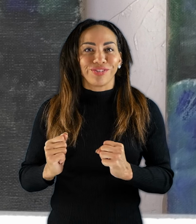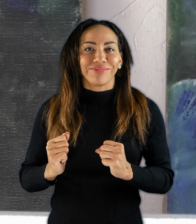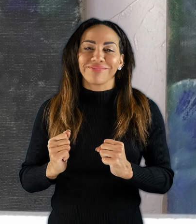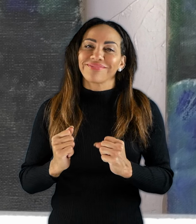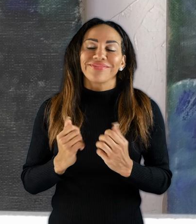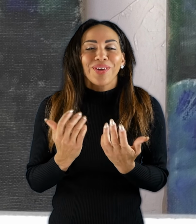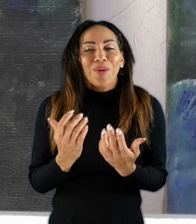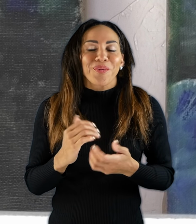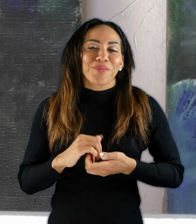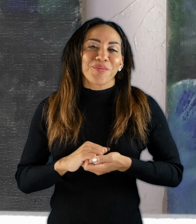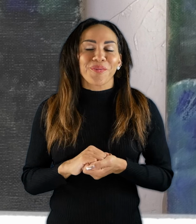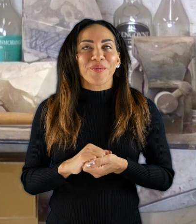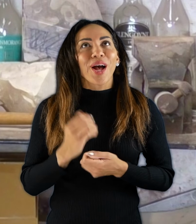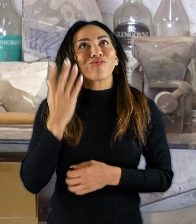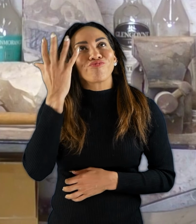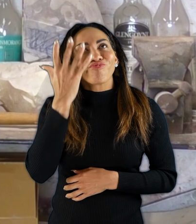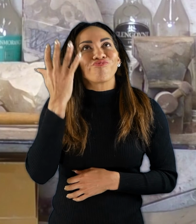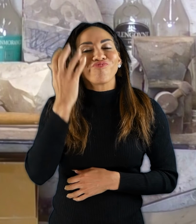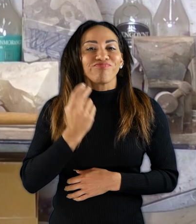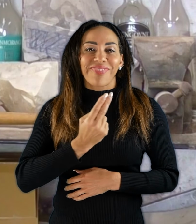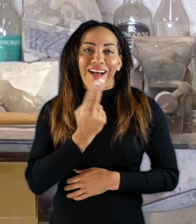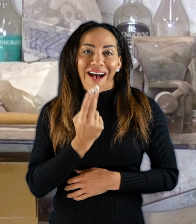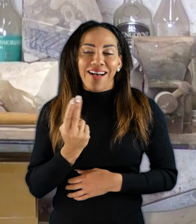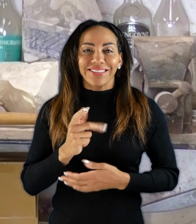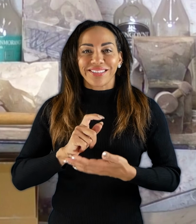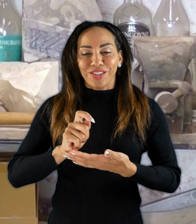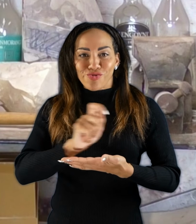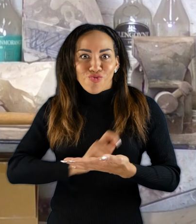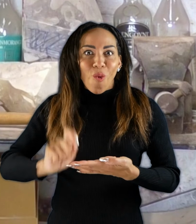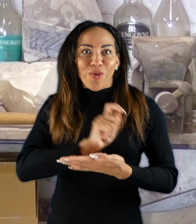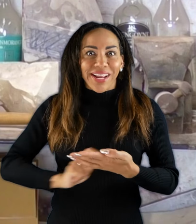So I always think about art. I was always drawing. I was always reading about art.